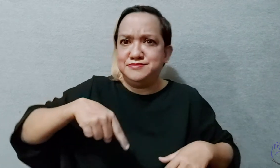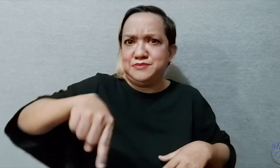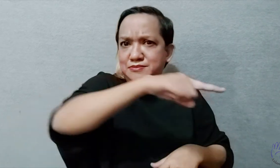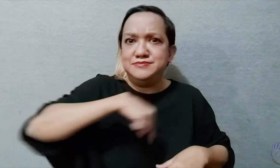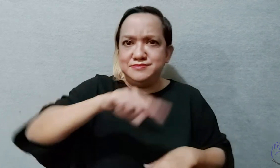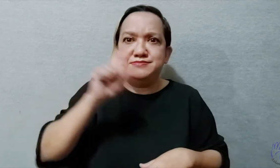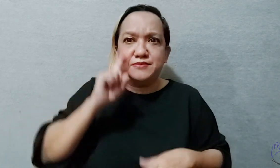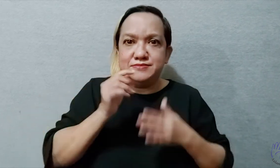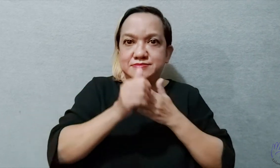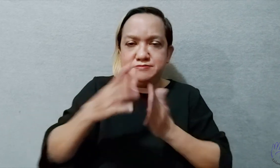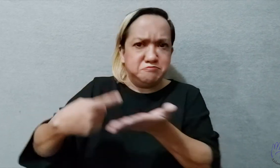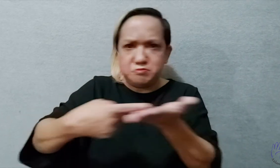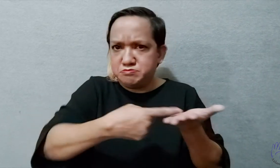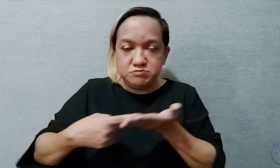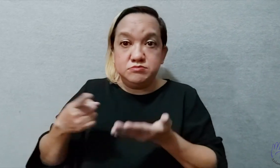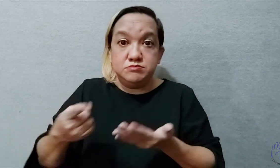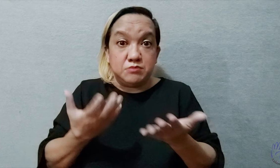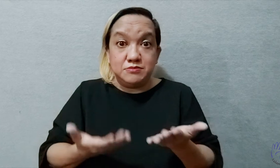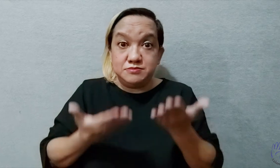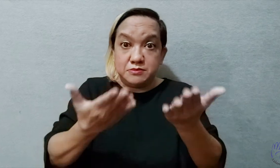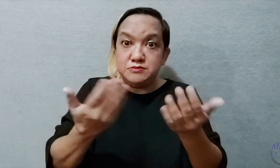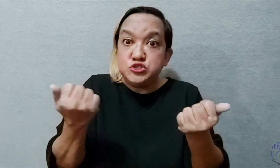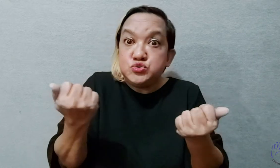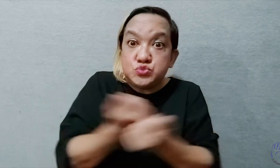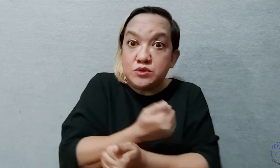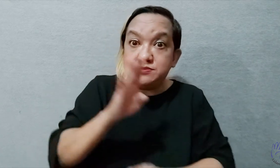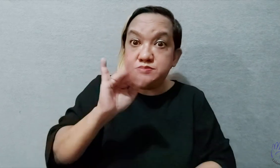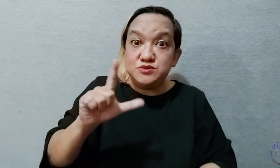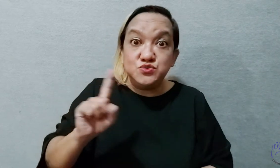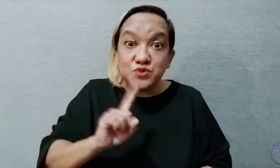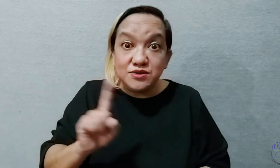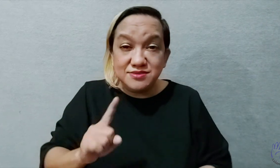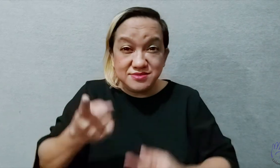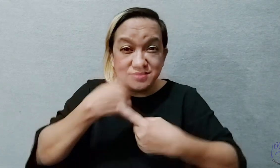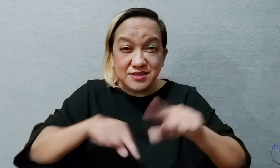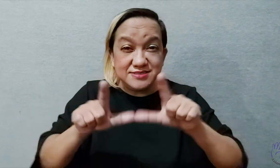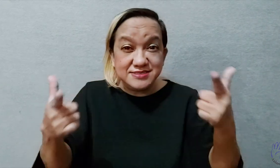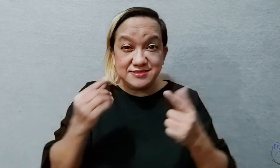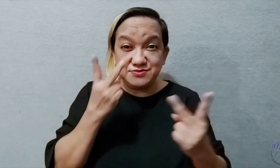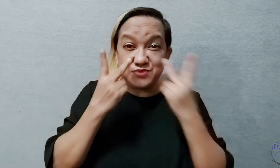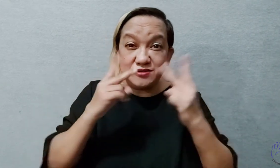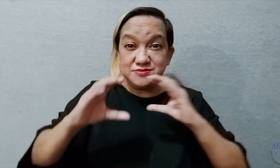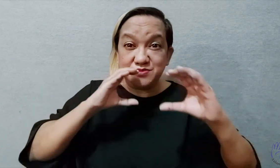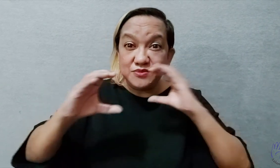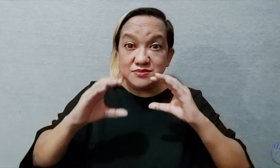host for a meeting with Deaf leaders to discuss. They wanted to change the FSL bill to Sub Bill: "Sign Language and Visual Communication".